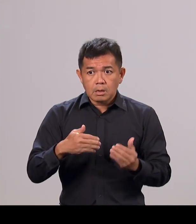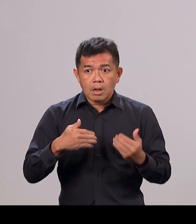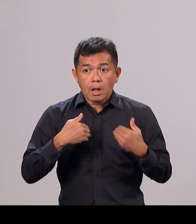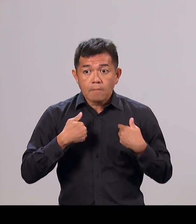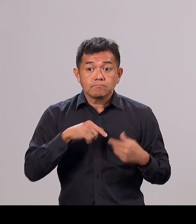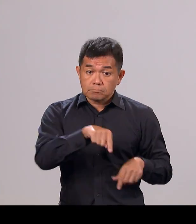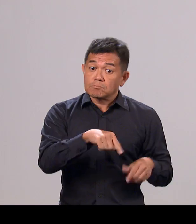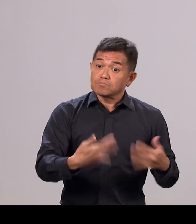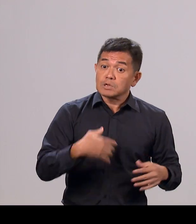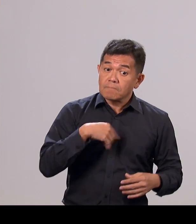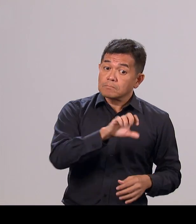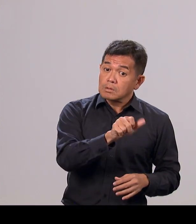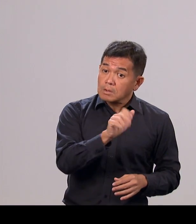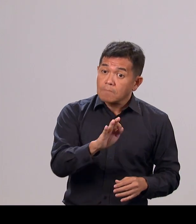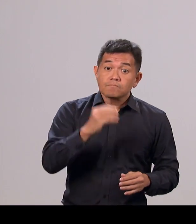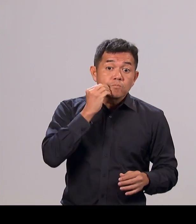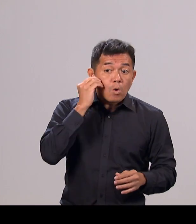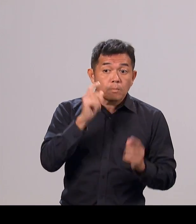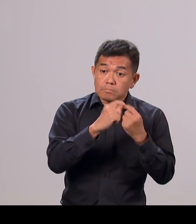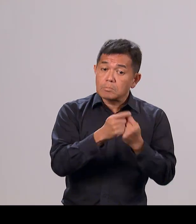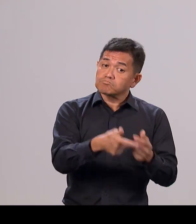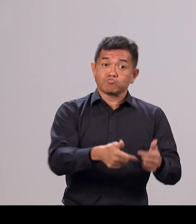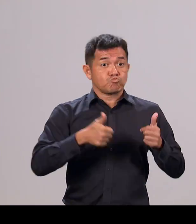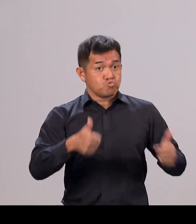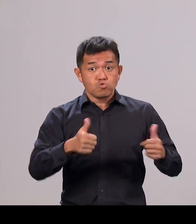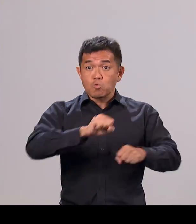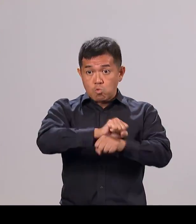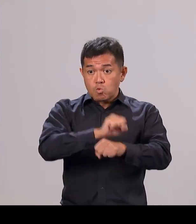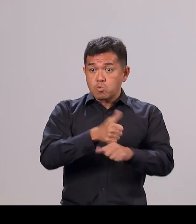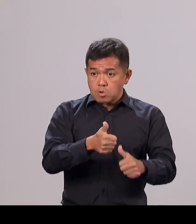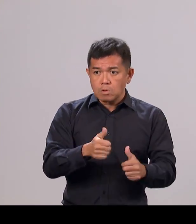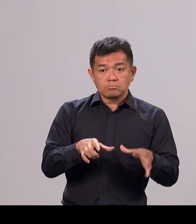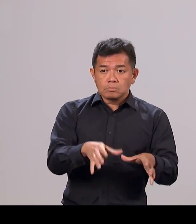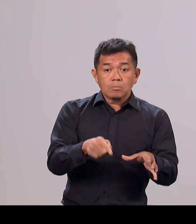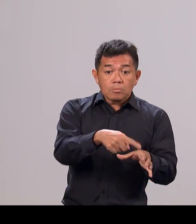but they by themselves alone cannot guarantee our security and safety or hold us together.